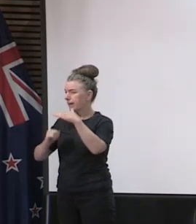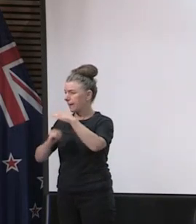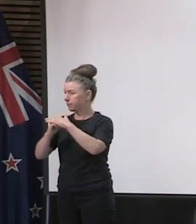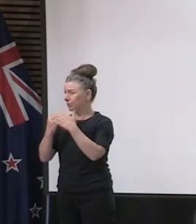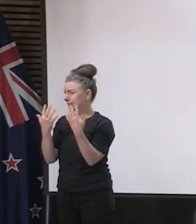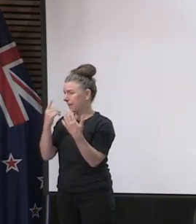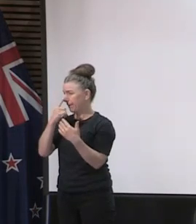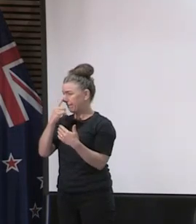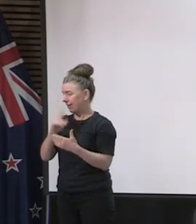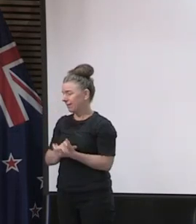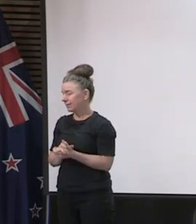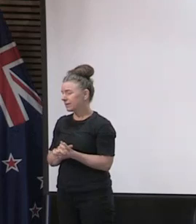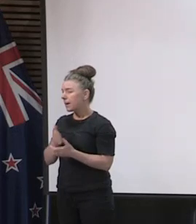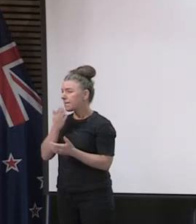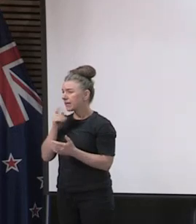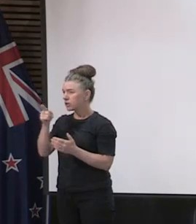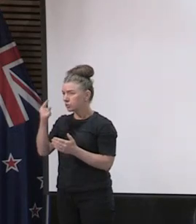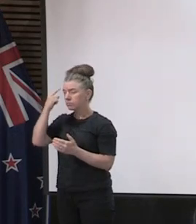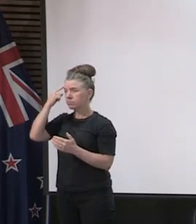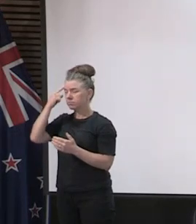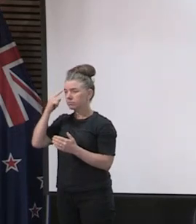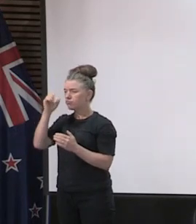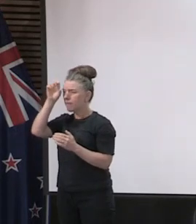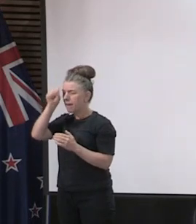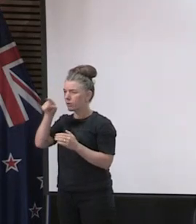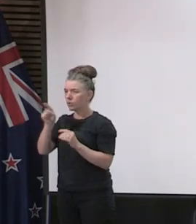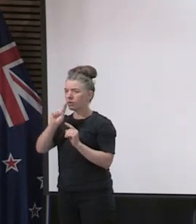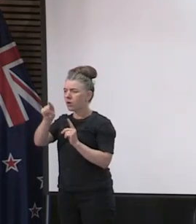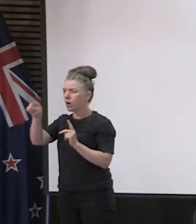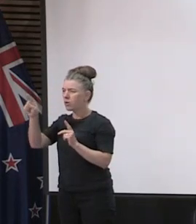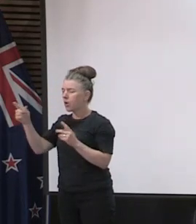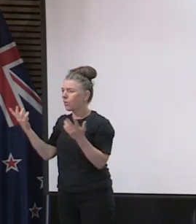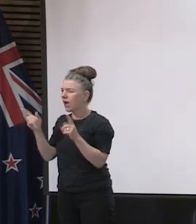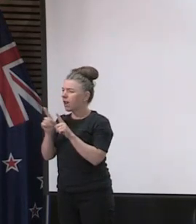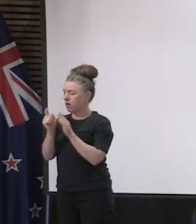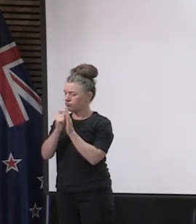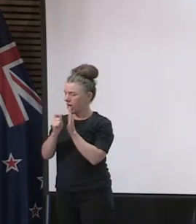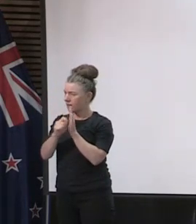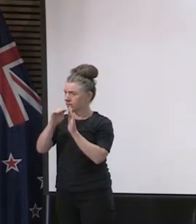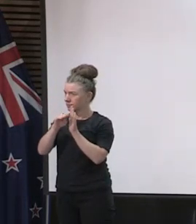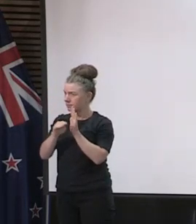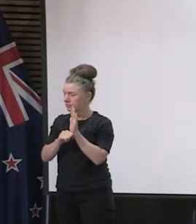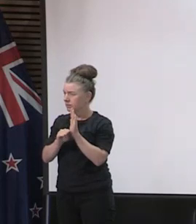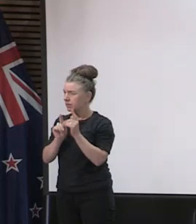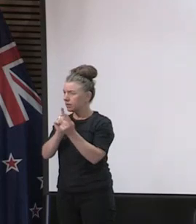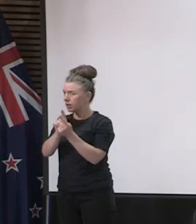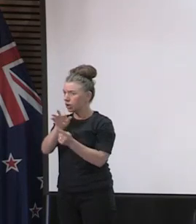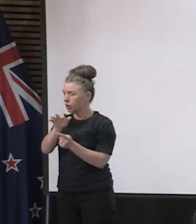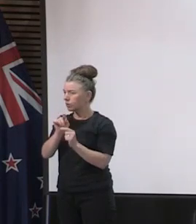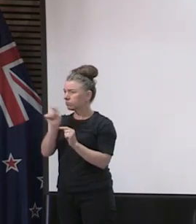COVID-19 at bay. Socialgate -- gatherings are a maximum of 10